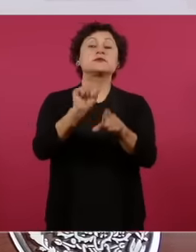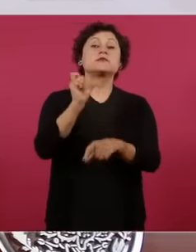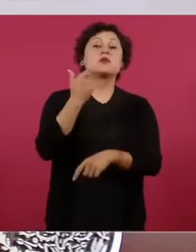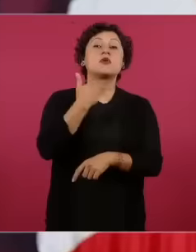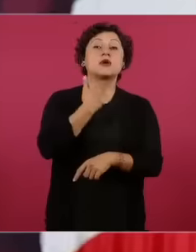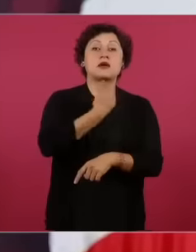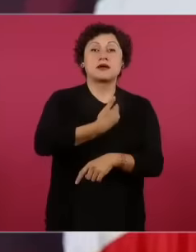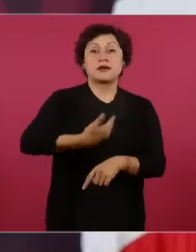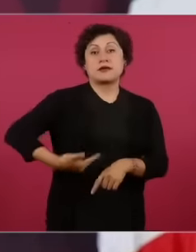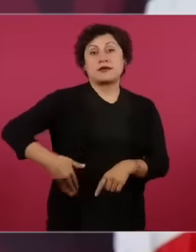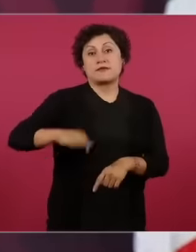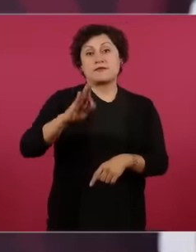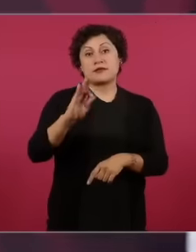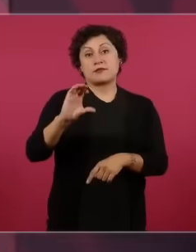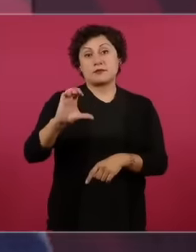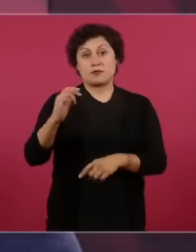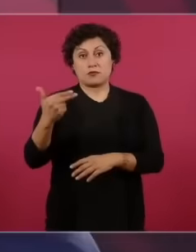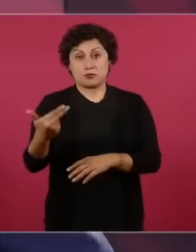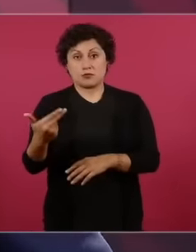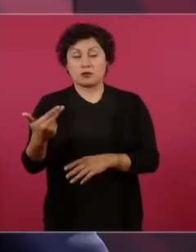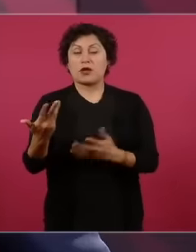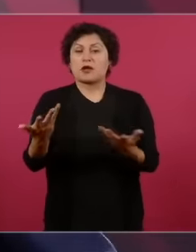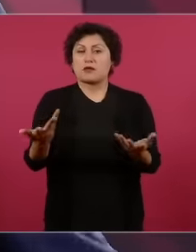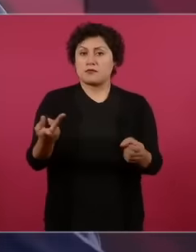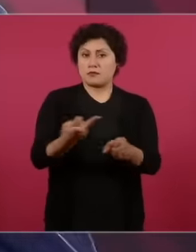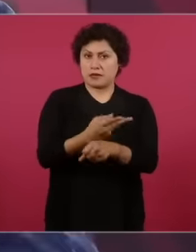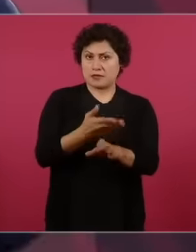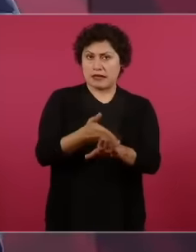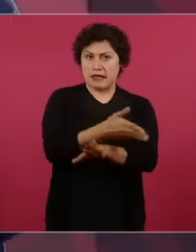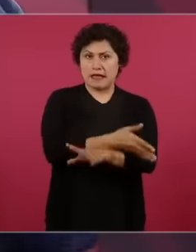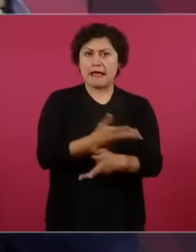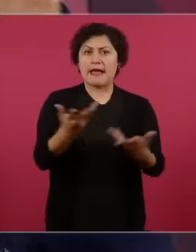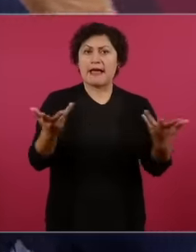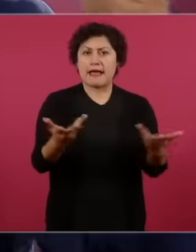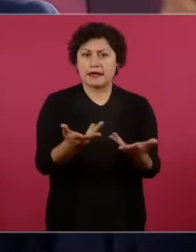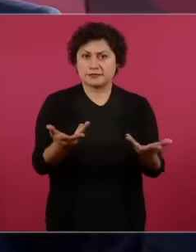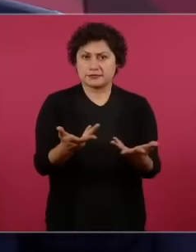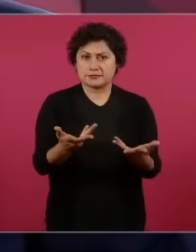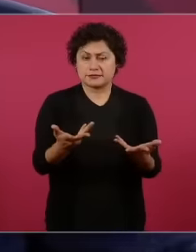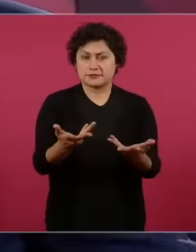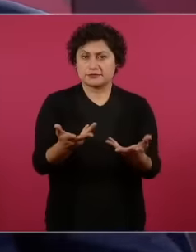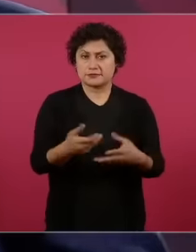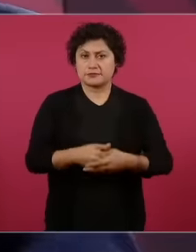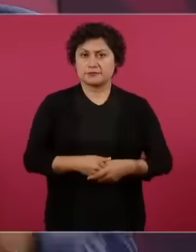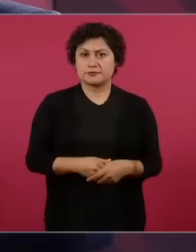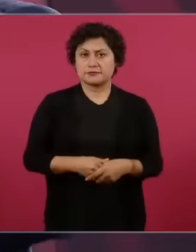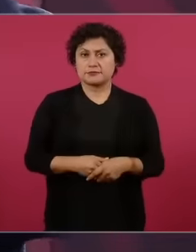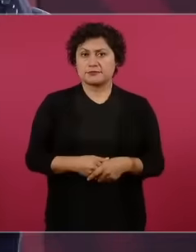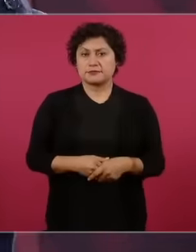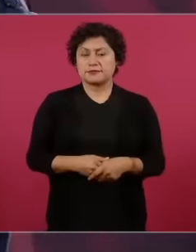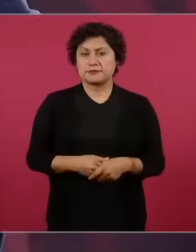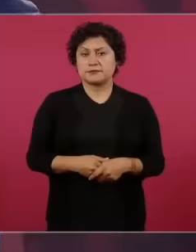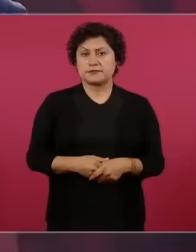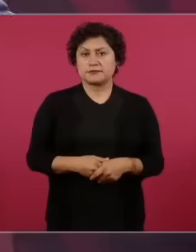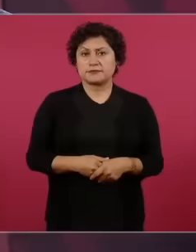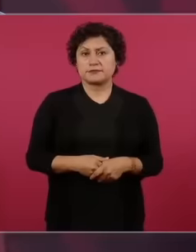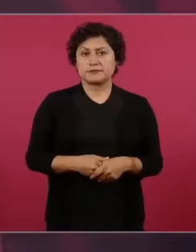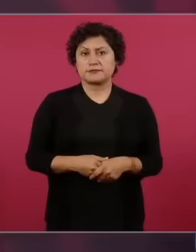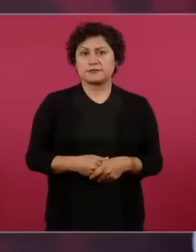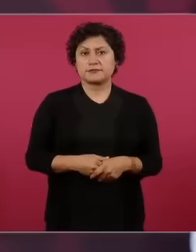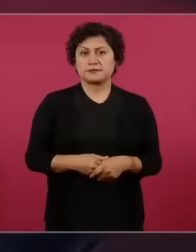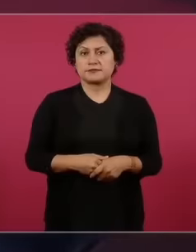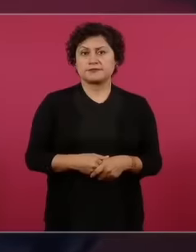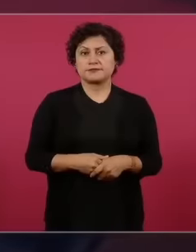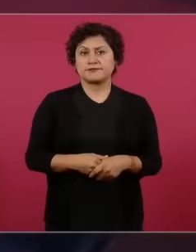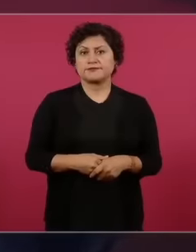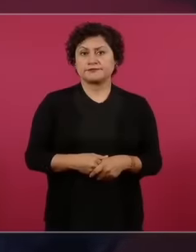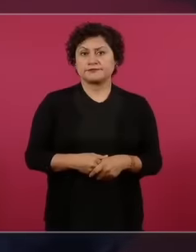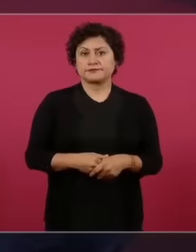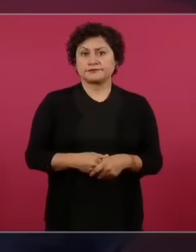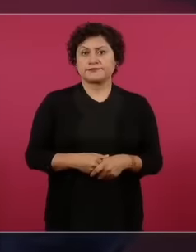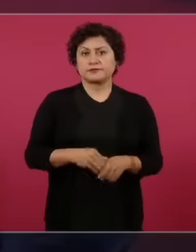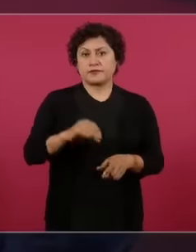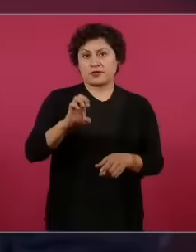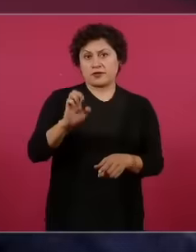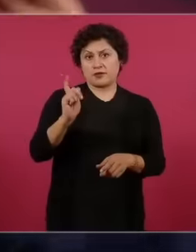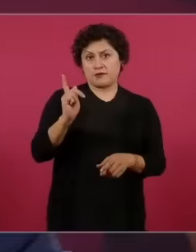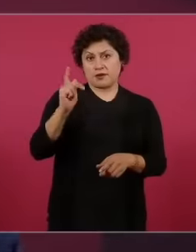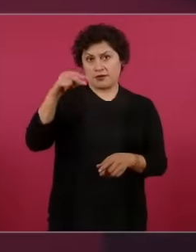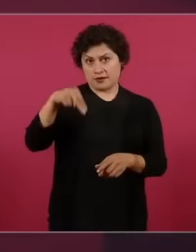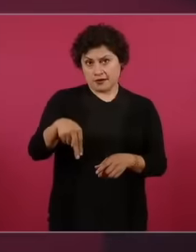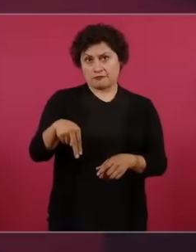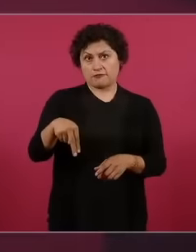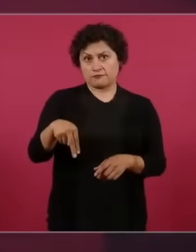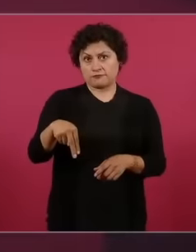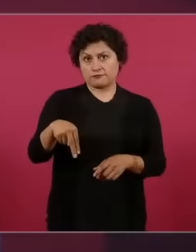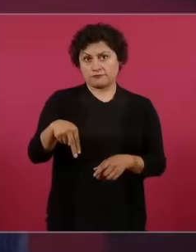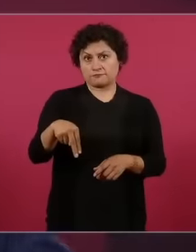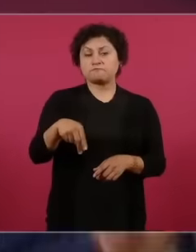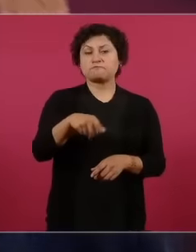allowed the candidacy of Mr. Peña to handle money in